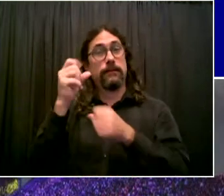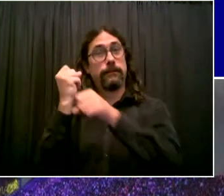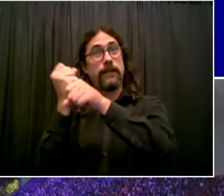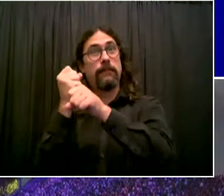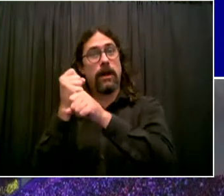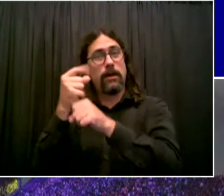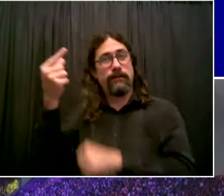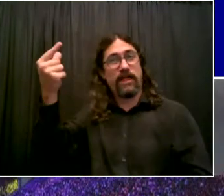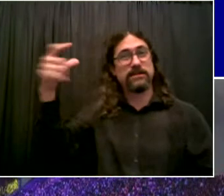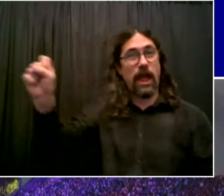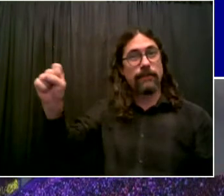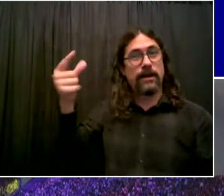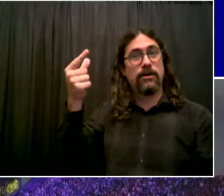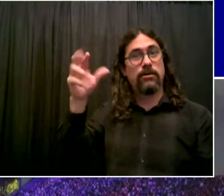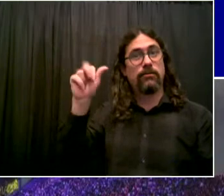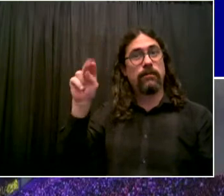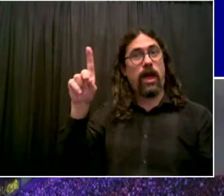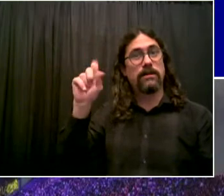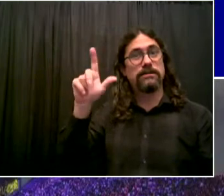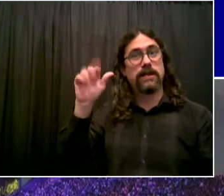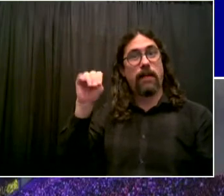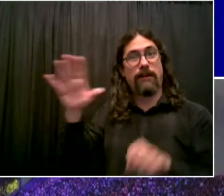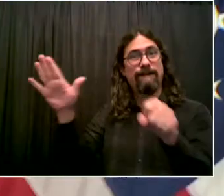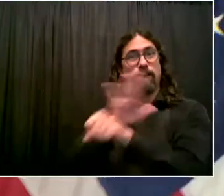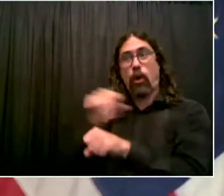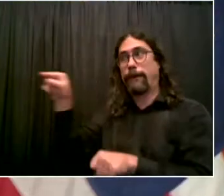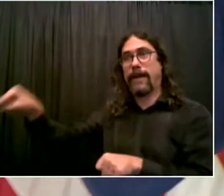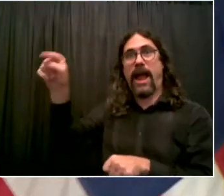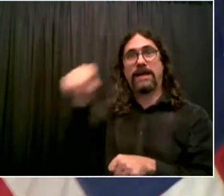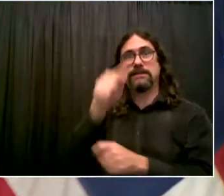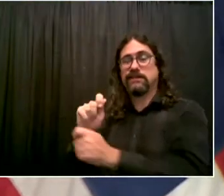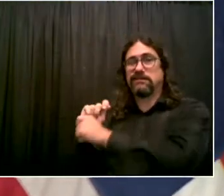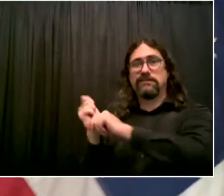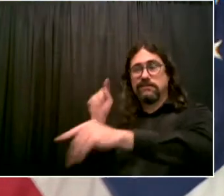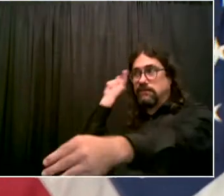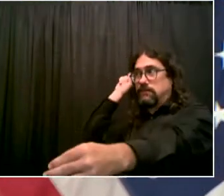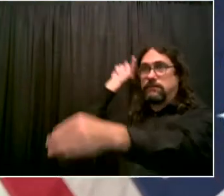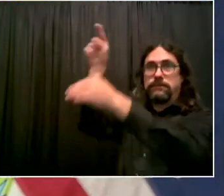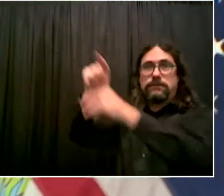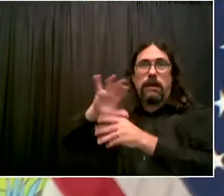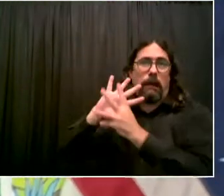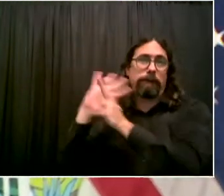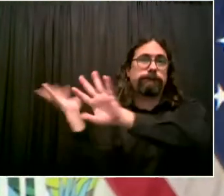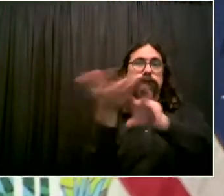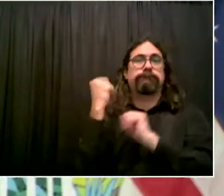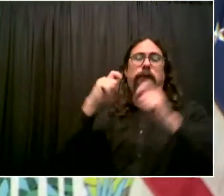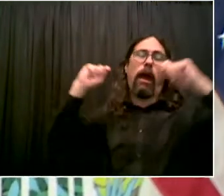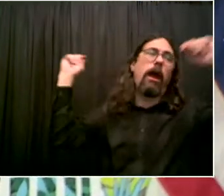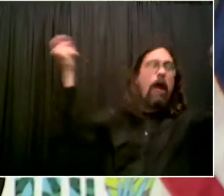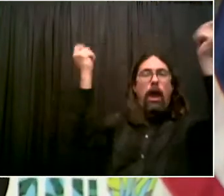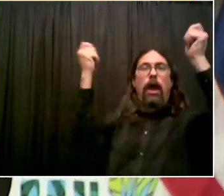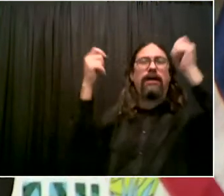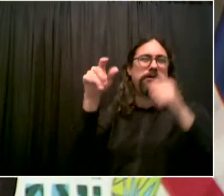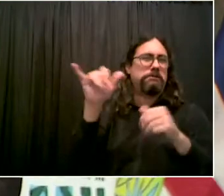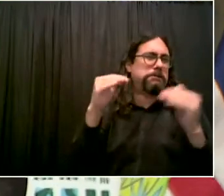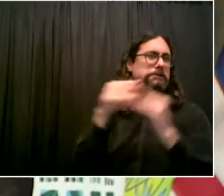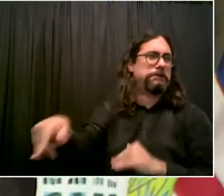GRAND SLAM. THIS IS A